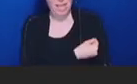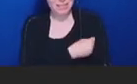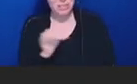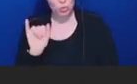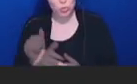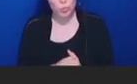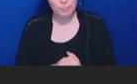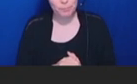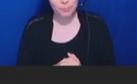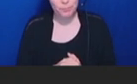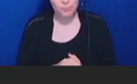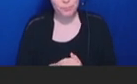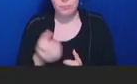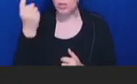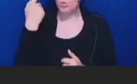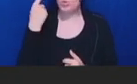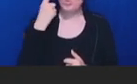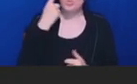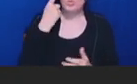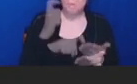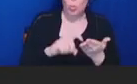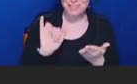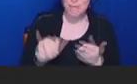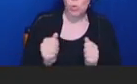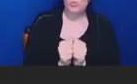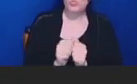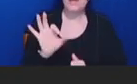hugely with our influenza vaccination rates last year at OHSU.